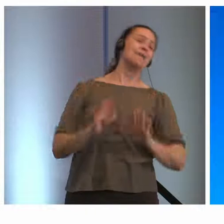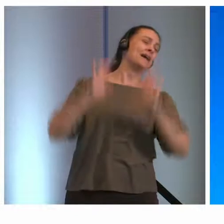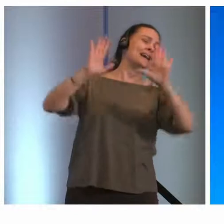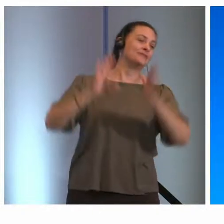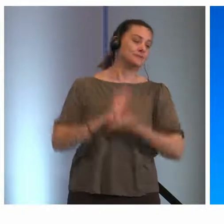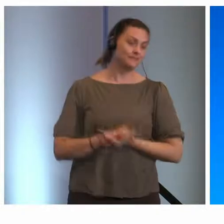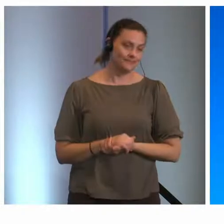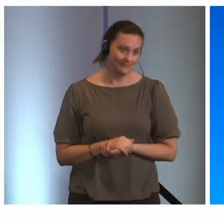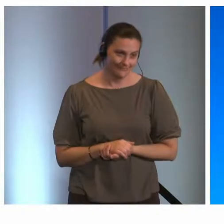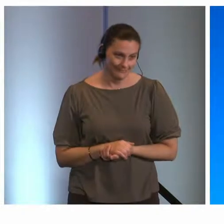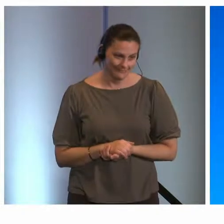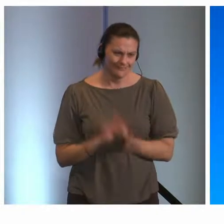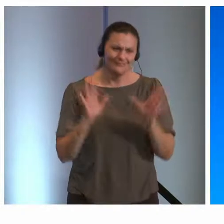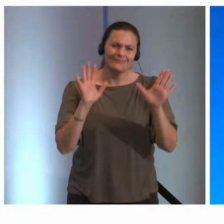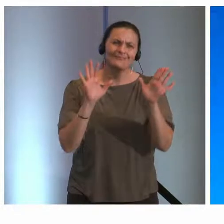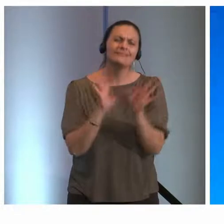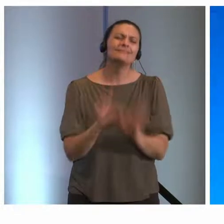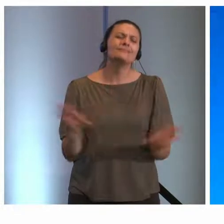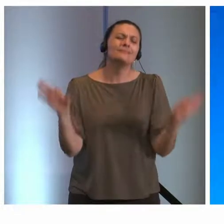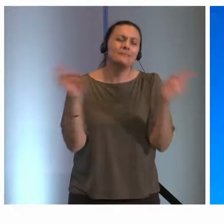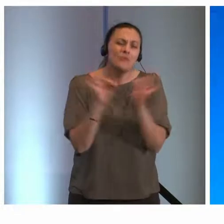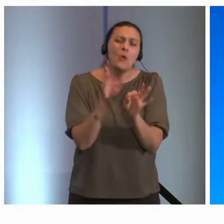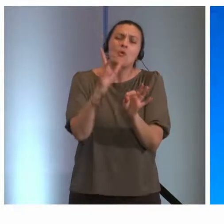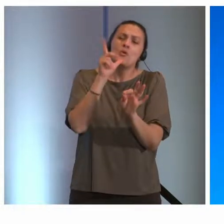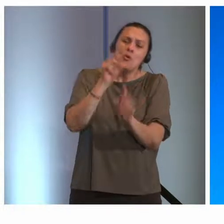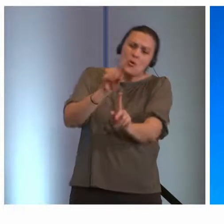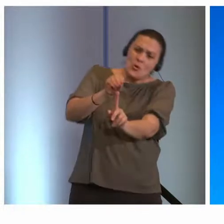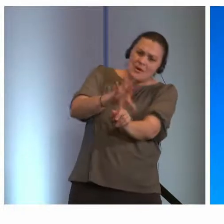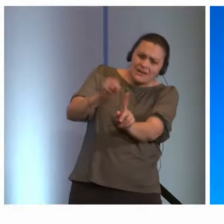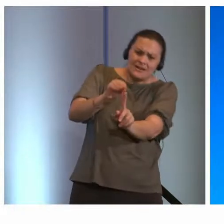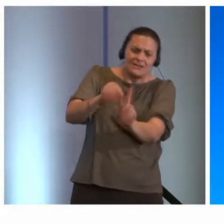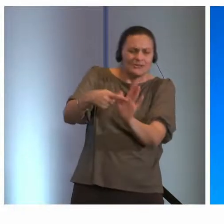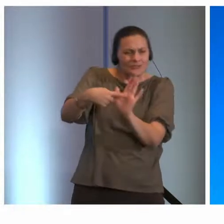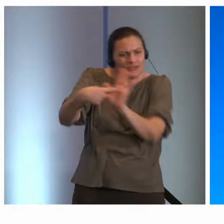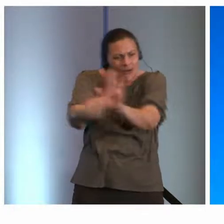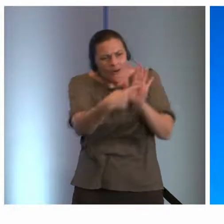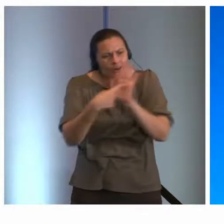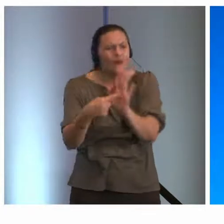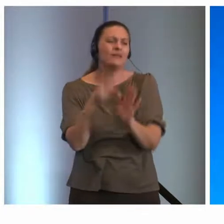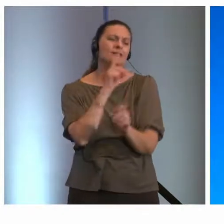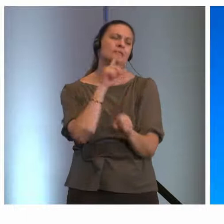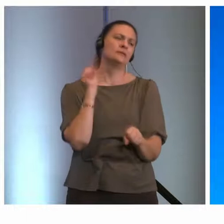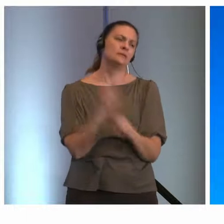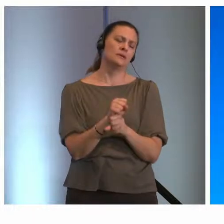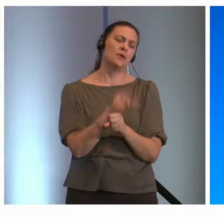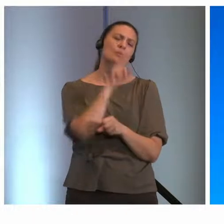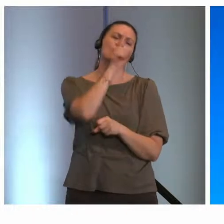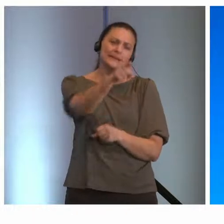as a model, and oh, it's a miracle folks, she's running and playing with the kids. Wonderful.